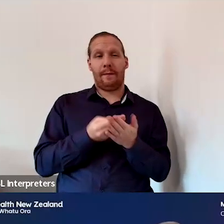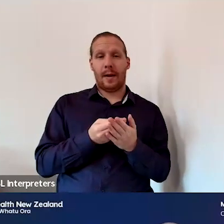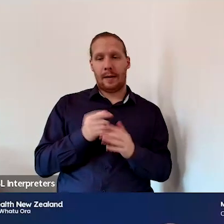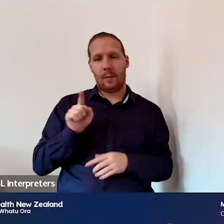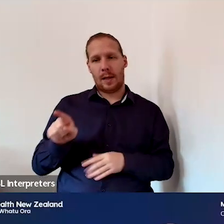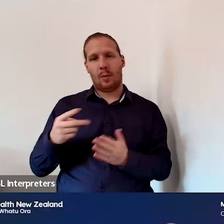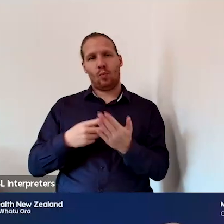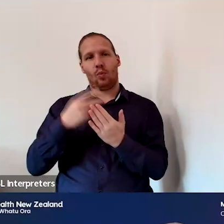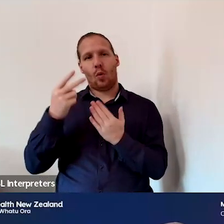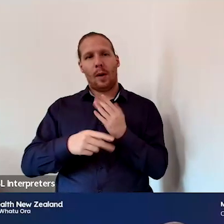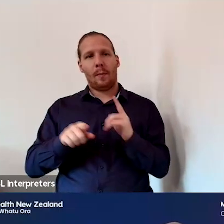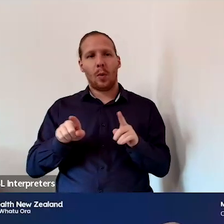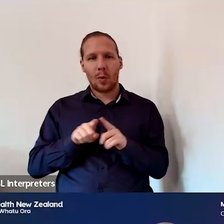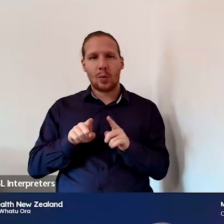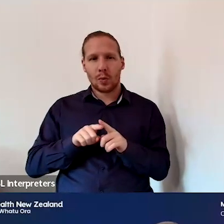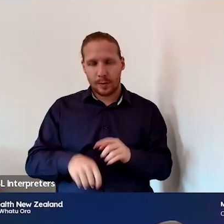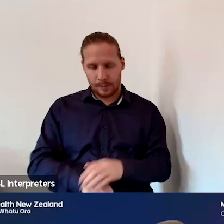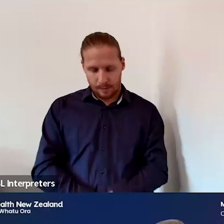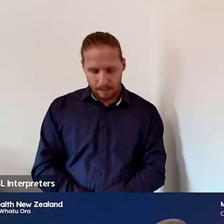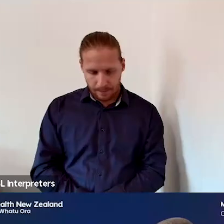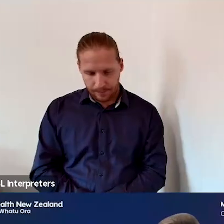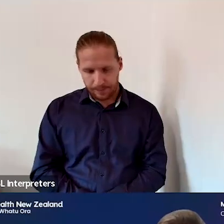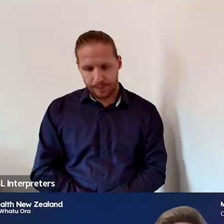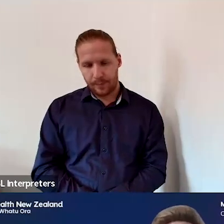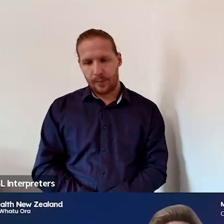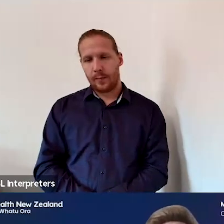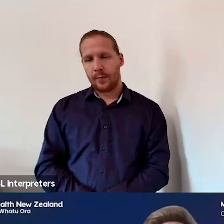in terms of, what kinds of interventions might be useful to be,